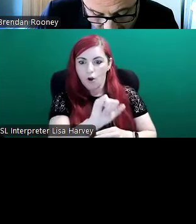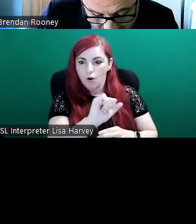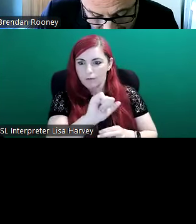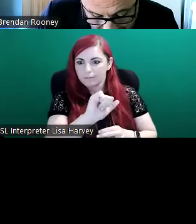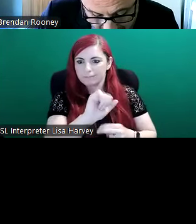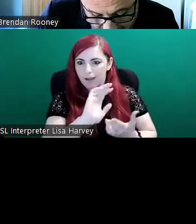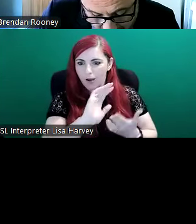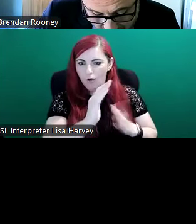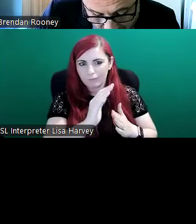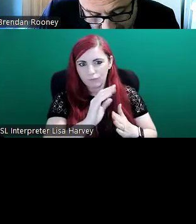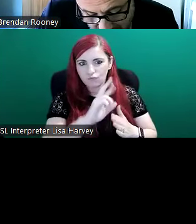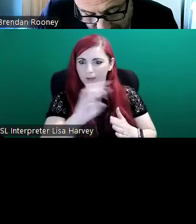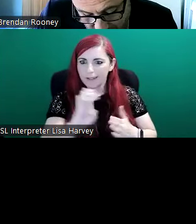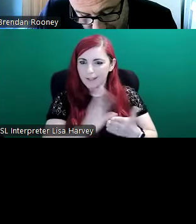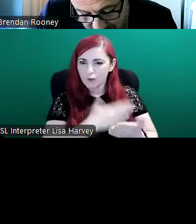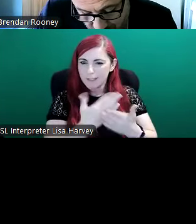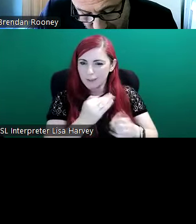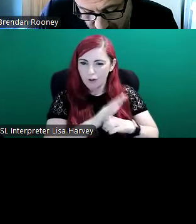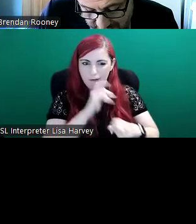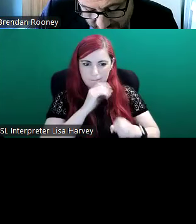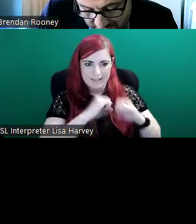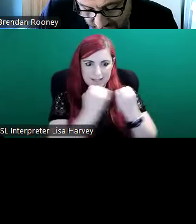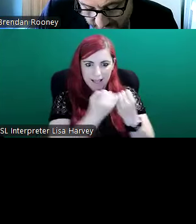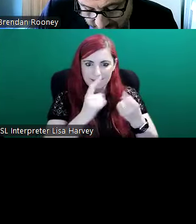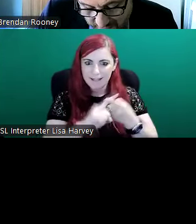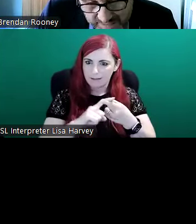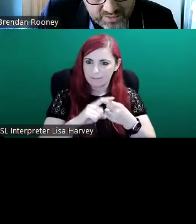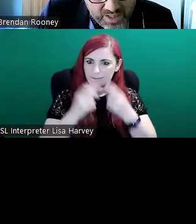world. Rather than being a clumsy rear-guard attempt, on Jellett's part to